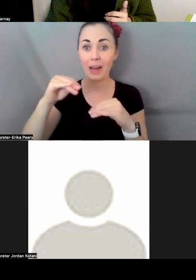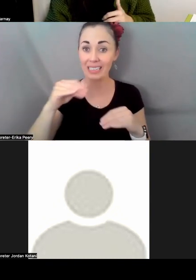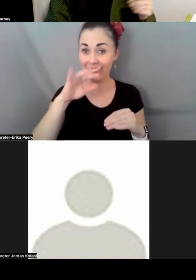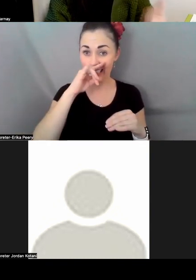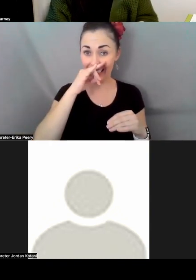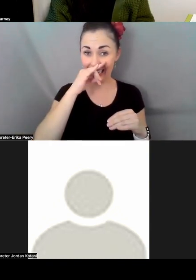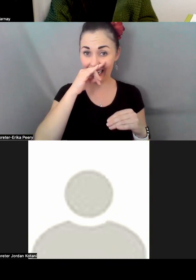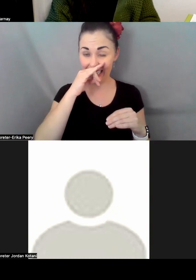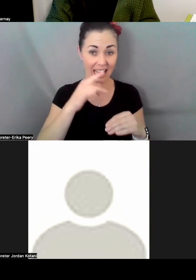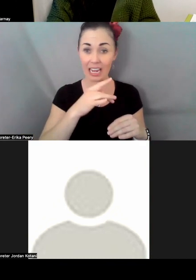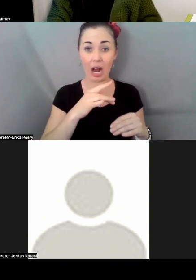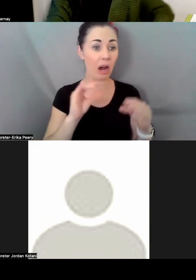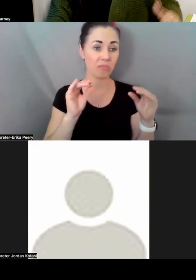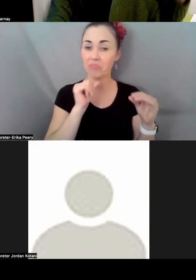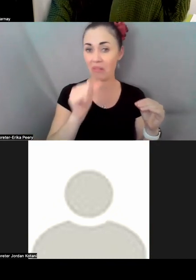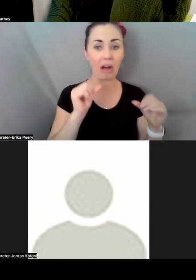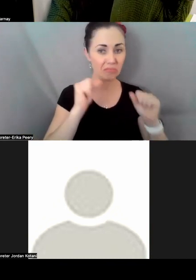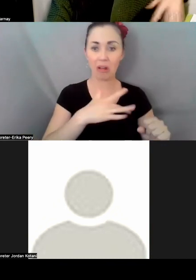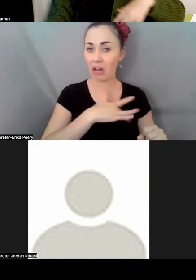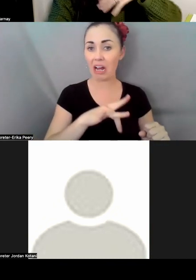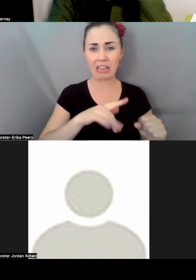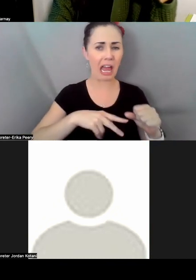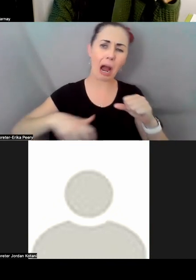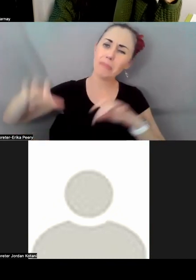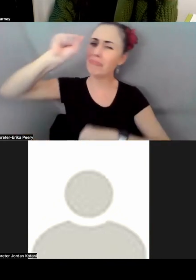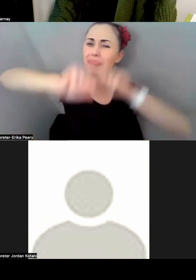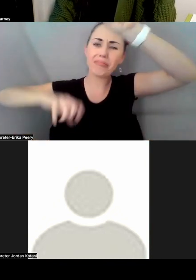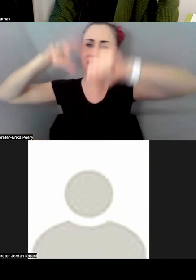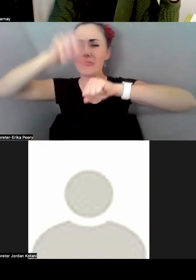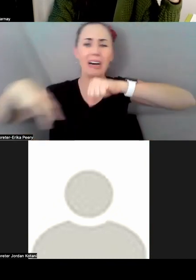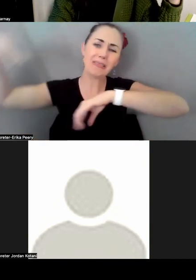that are jumping from those high places, climbing really high, making us worry, freaking us out.